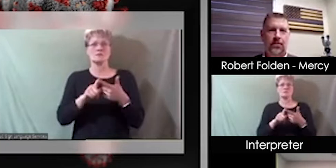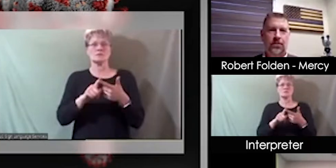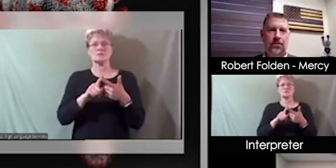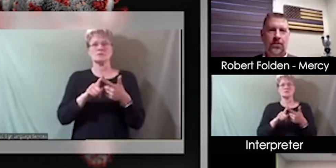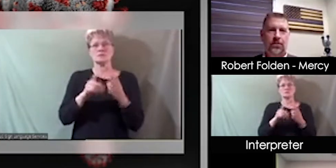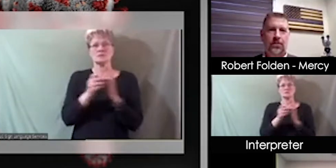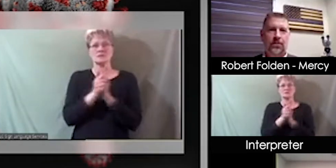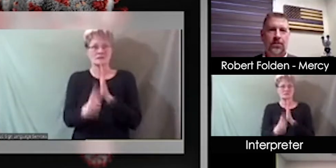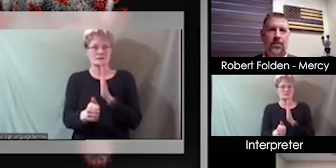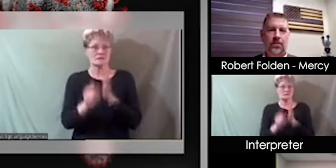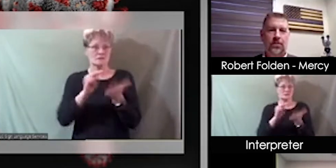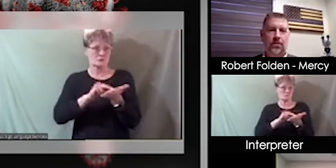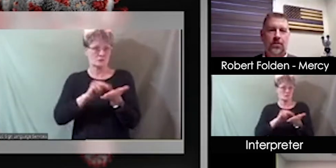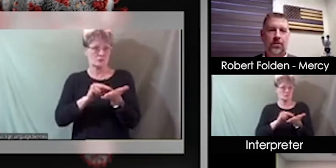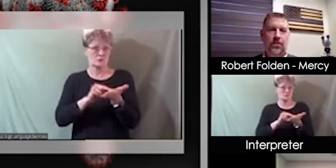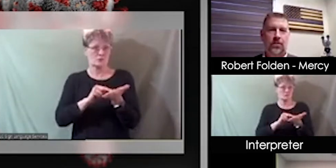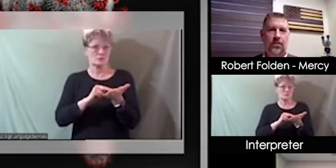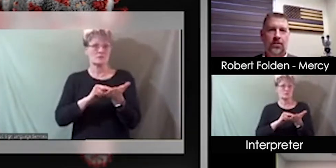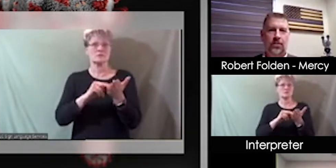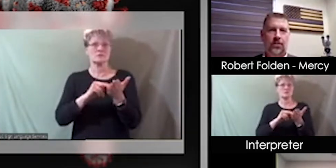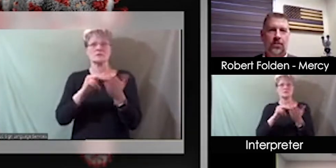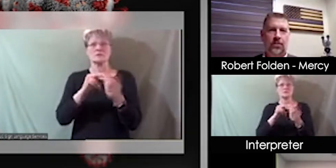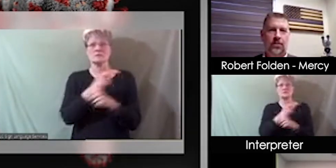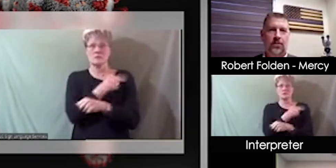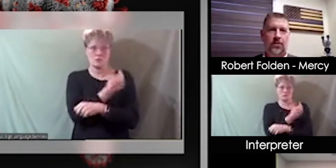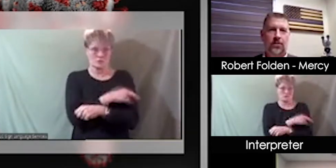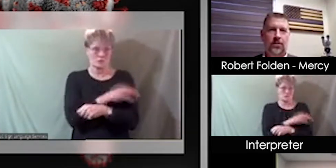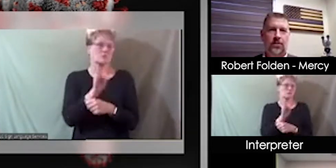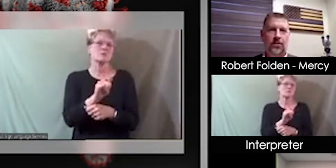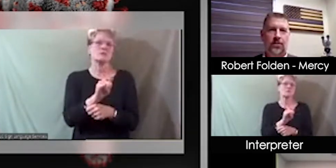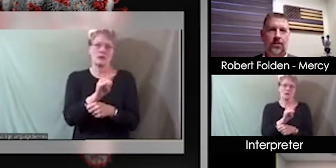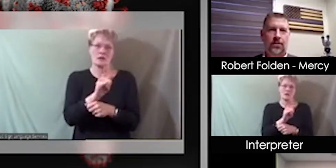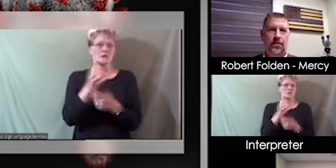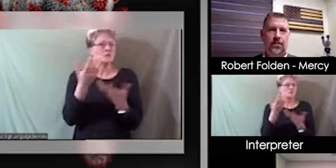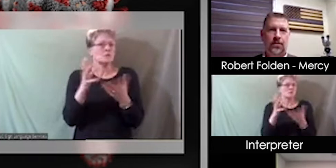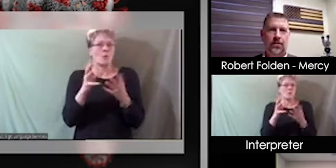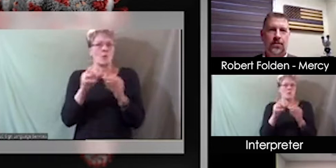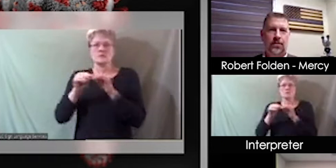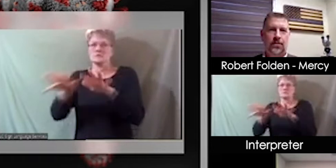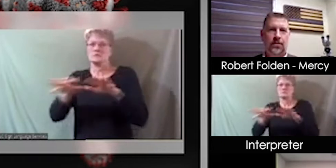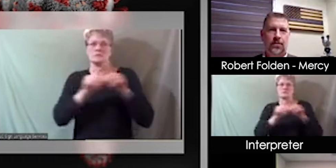those groups.